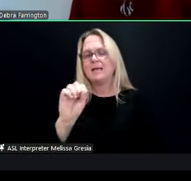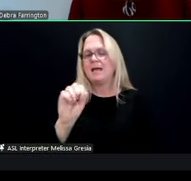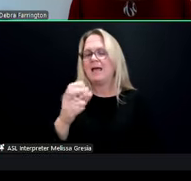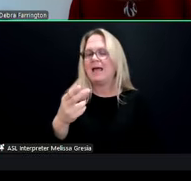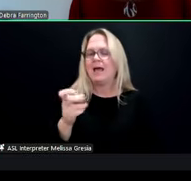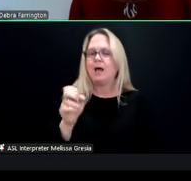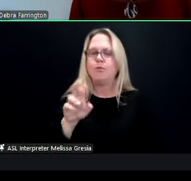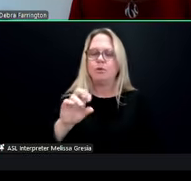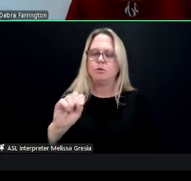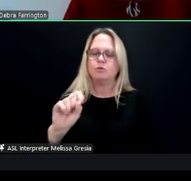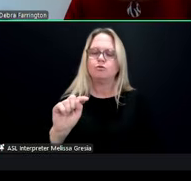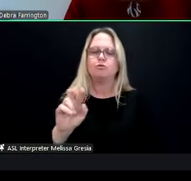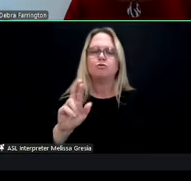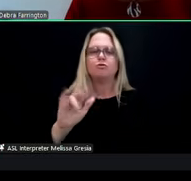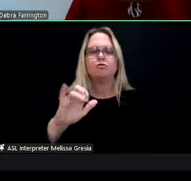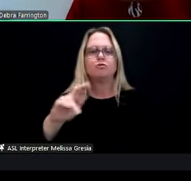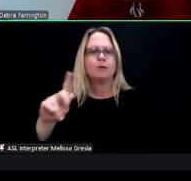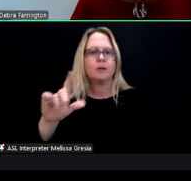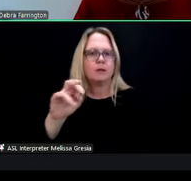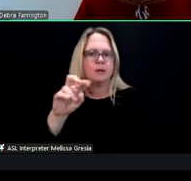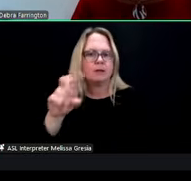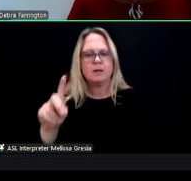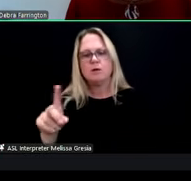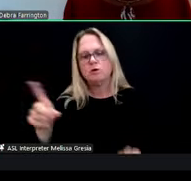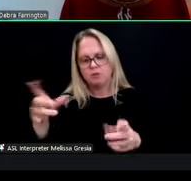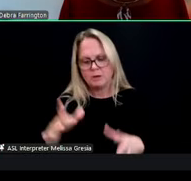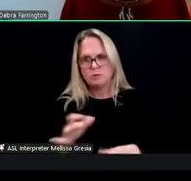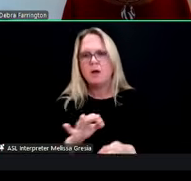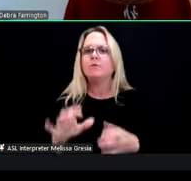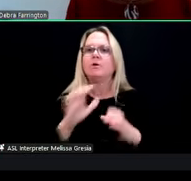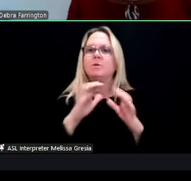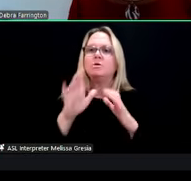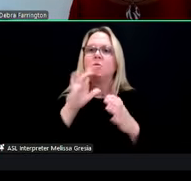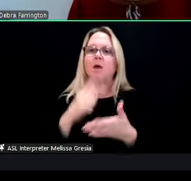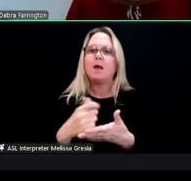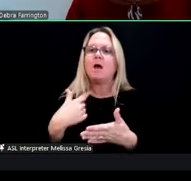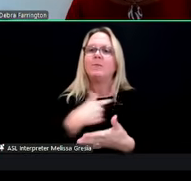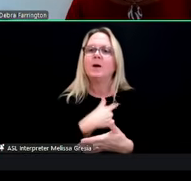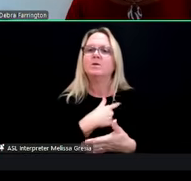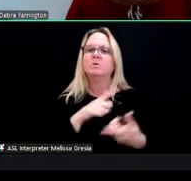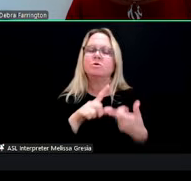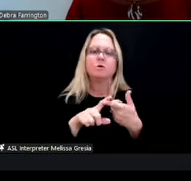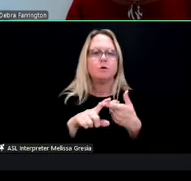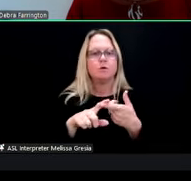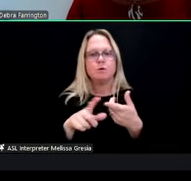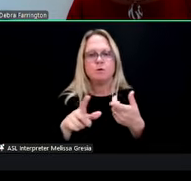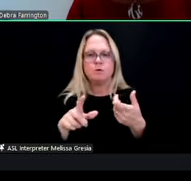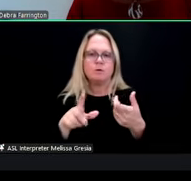of communication, um will join us and help us uh navigate the questions that we've received.